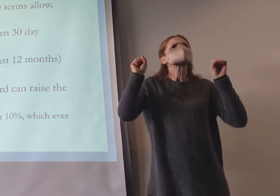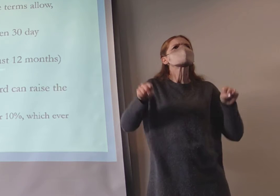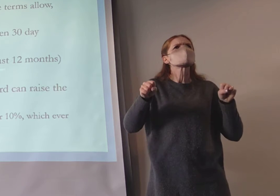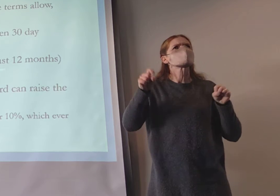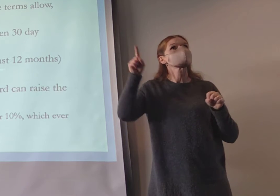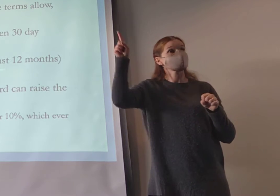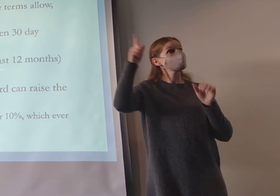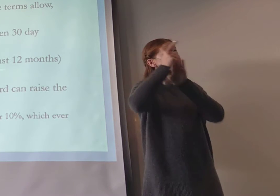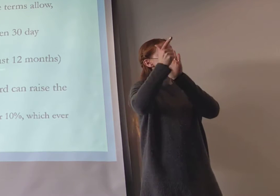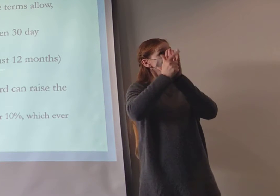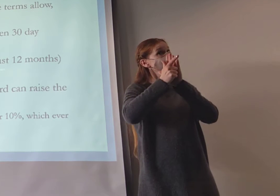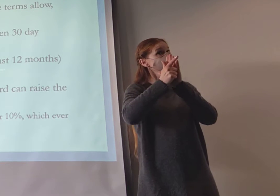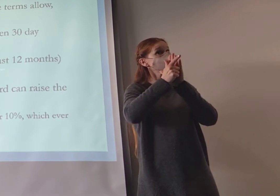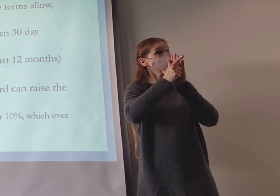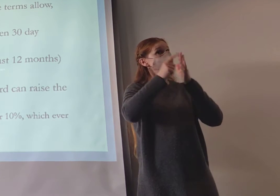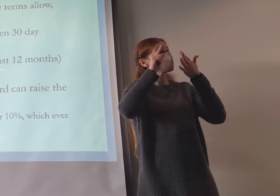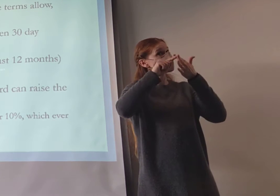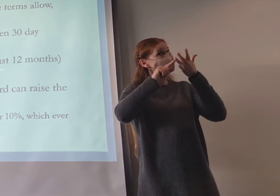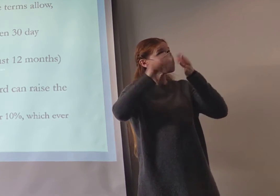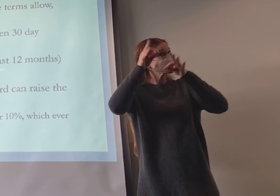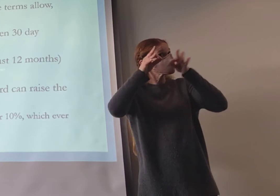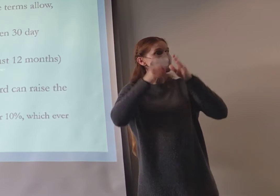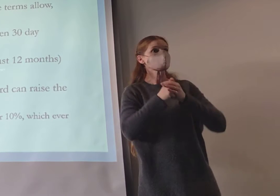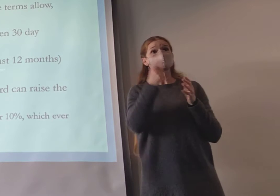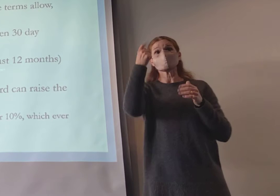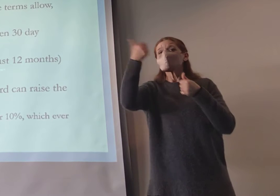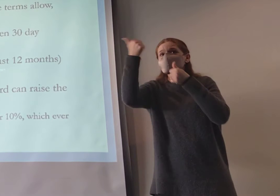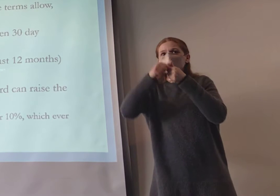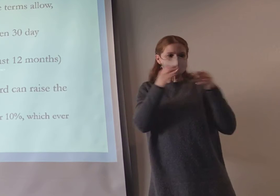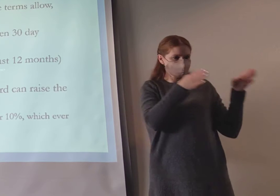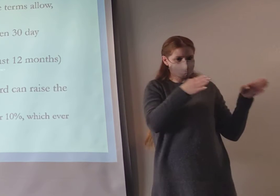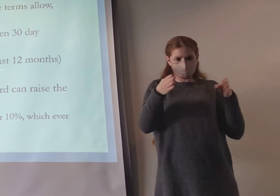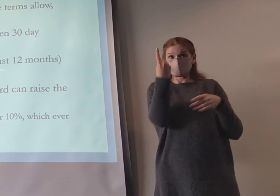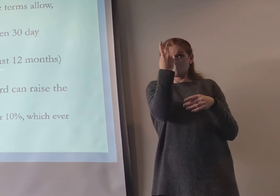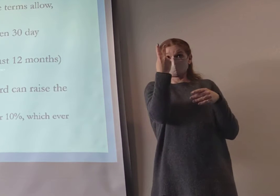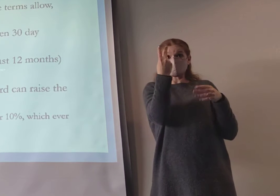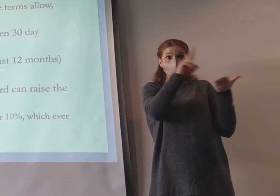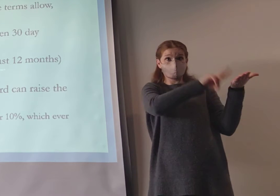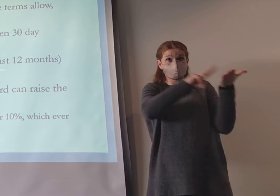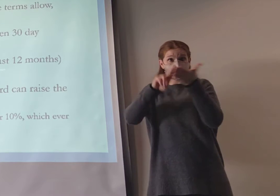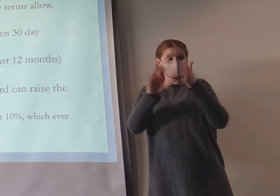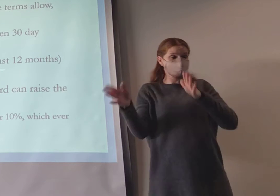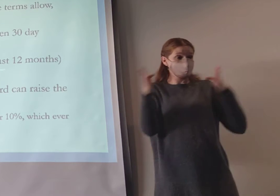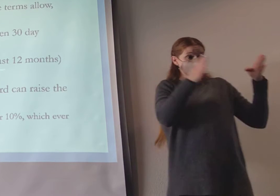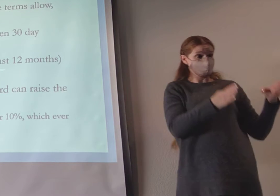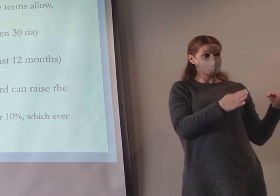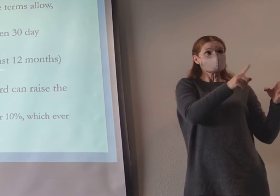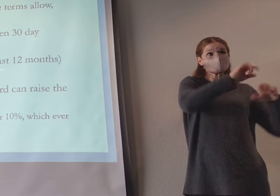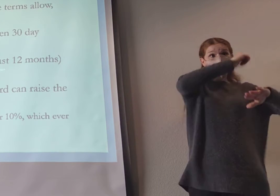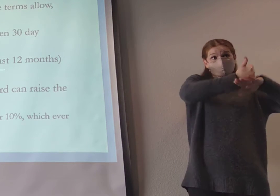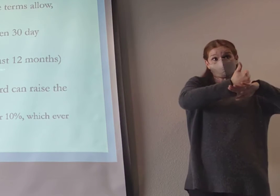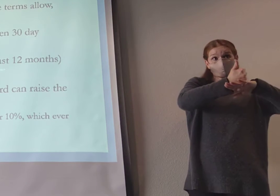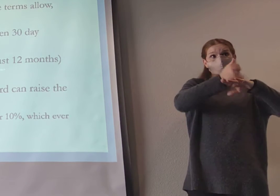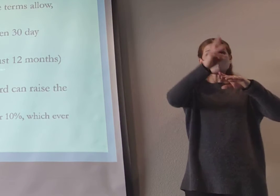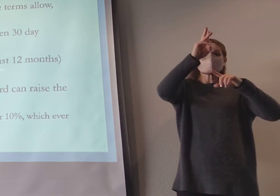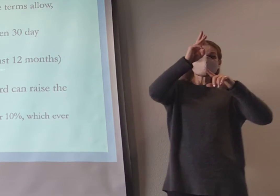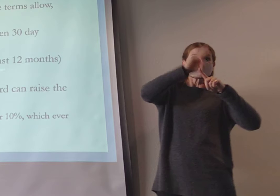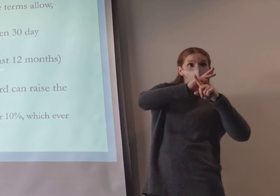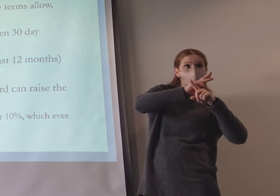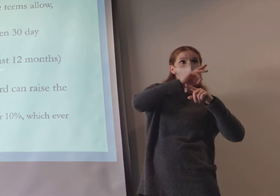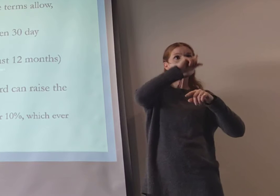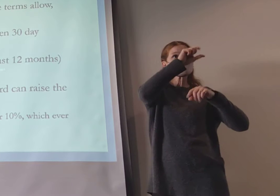So if you have a fixed term that's 6 months, 12 months, whatever it is, there's no rent